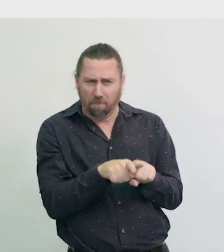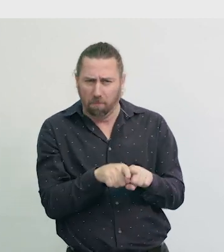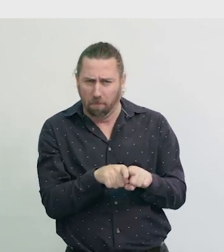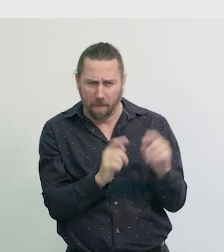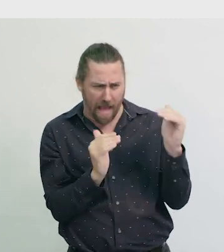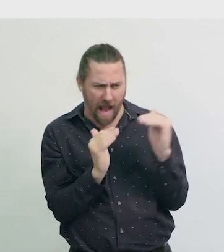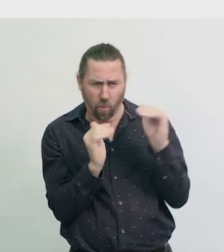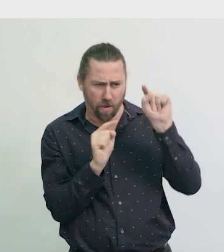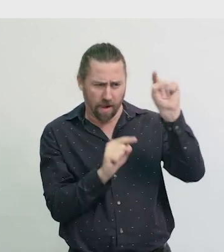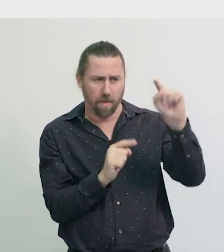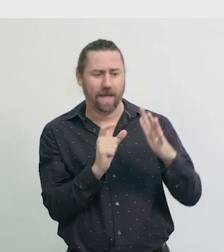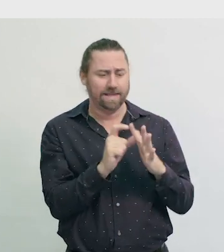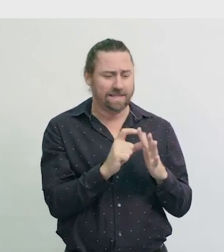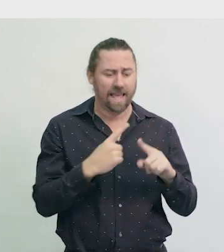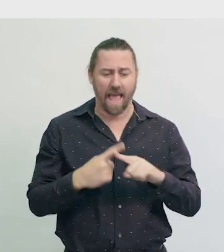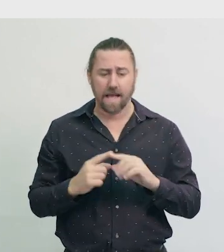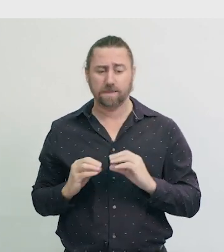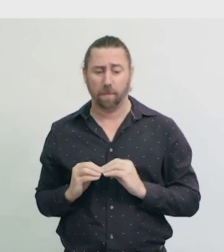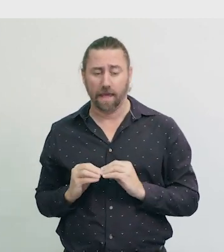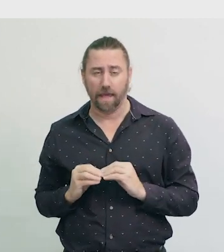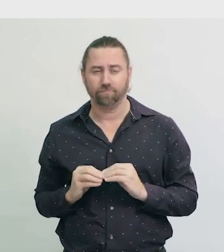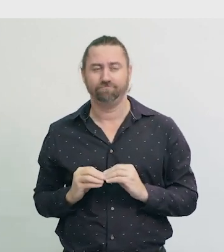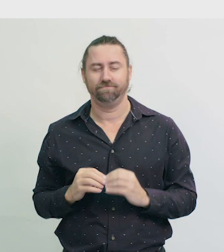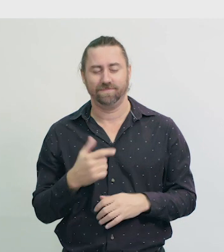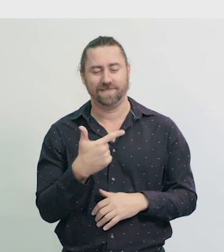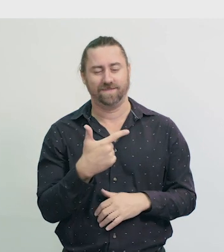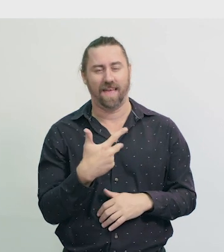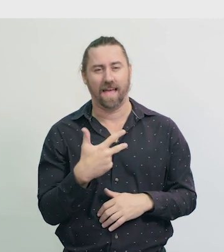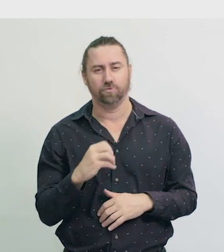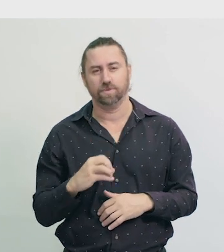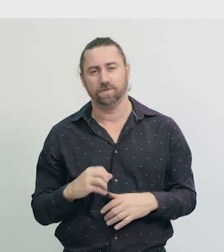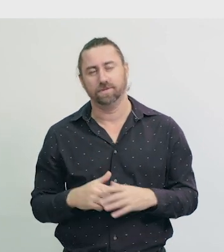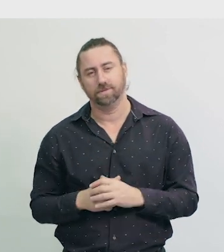would mean that Angle 'D-X-B' is also 78 degrees.